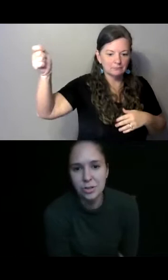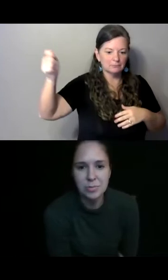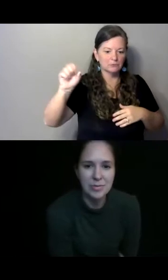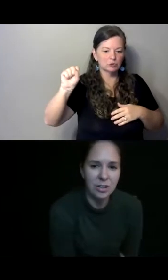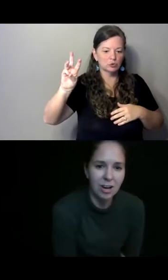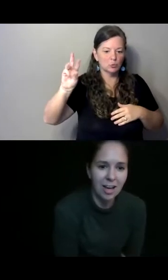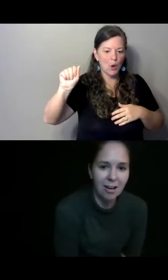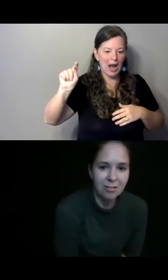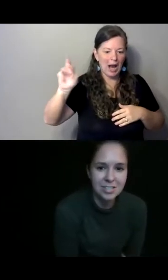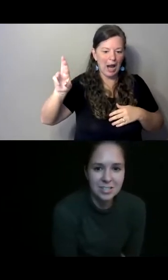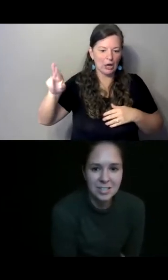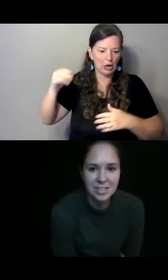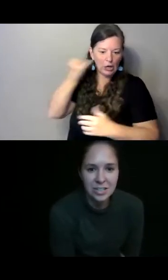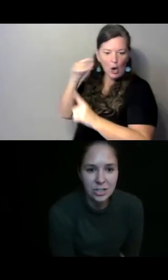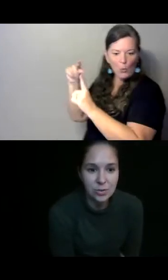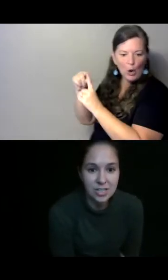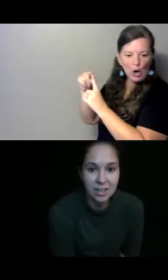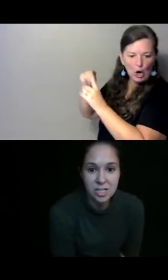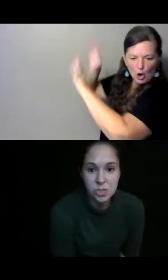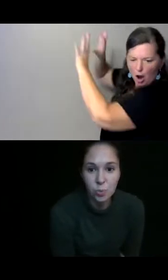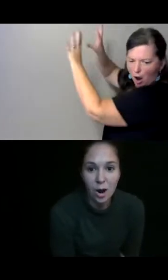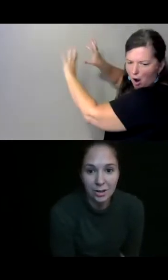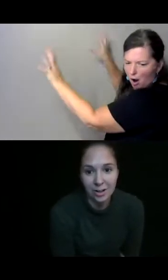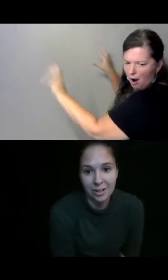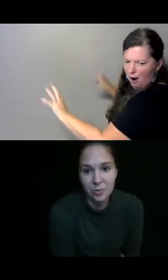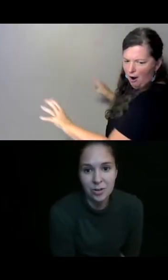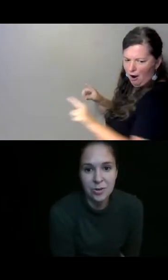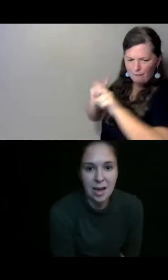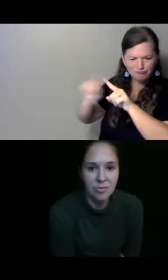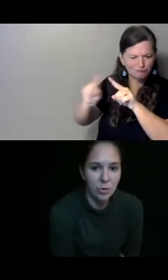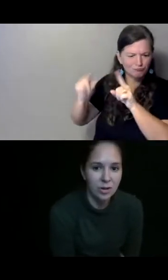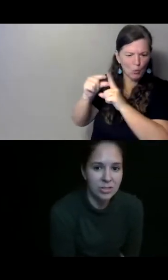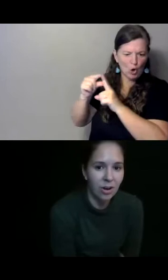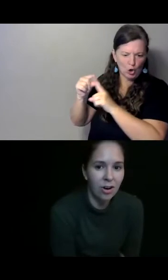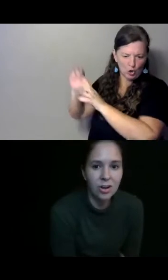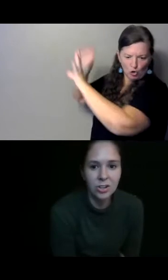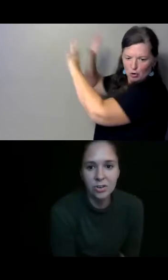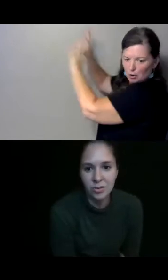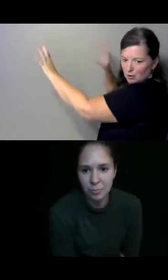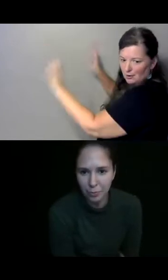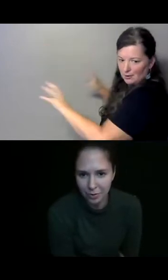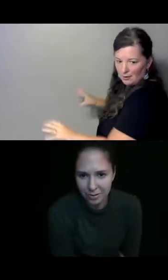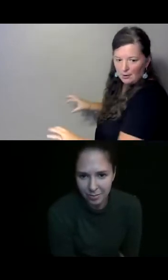You're moving around using a swatter where you have words all over the board,